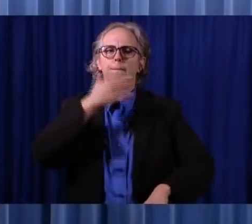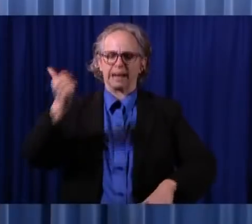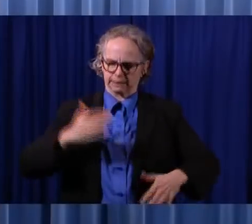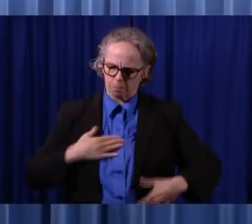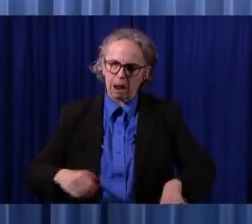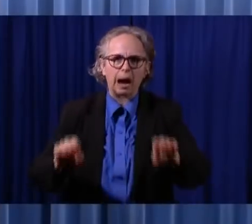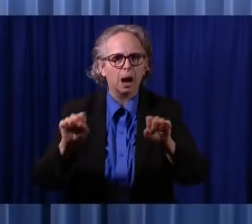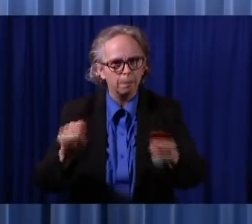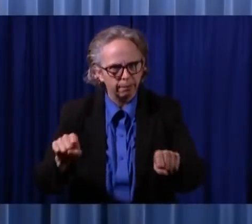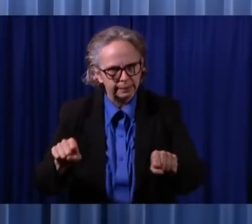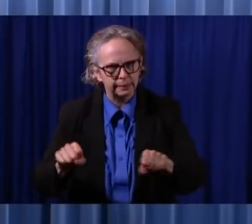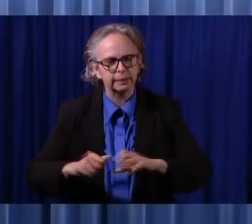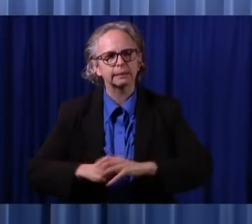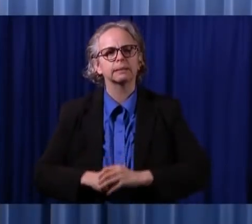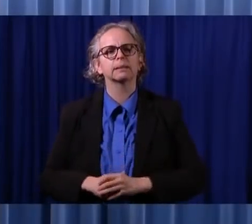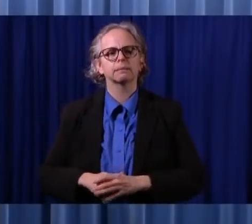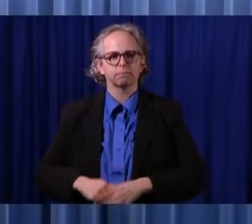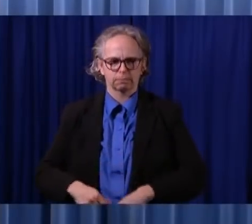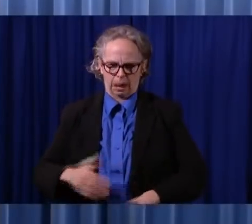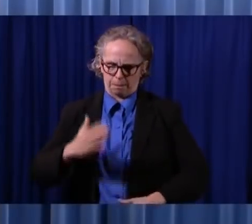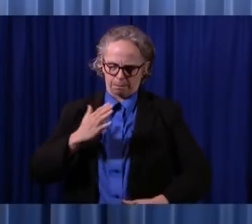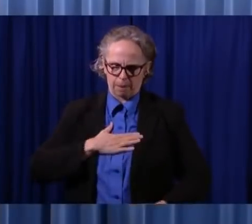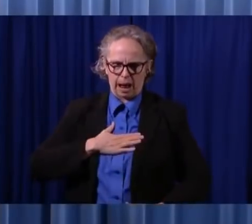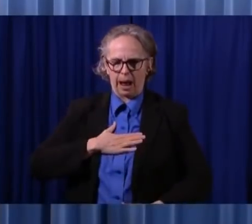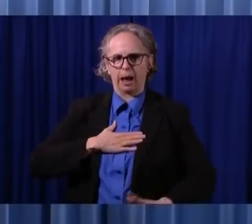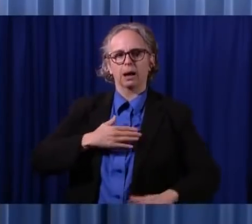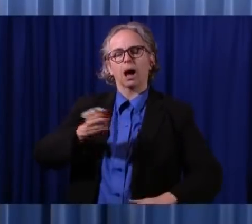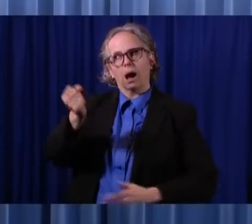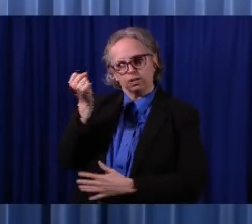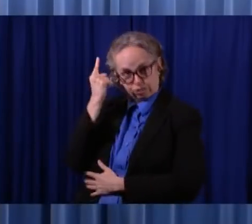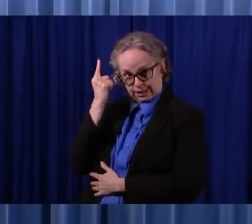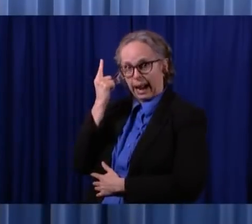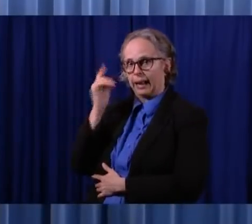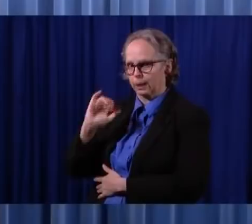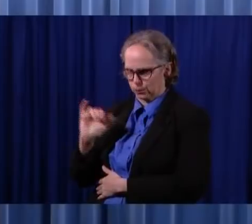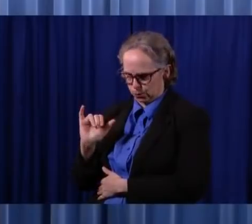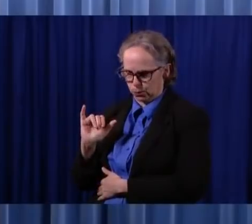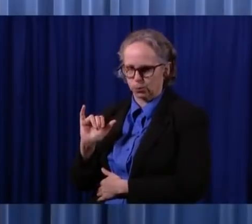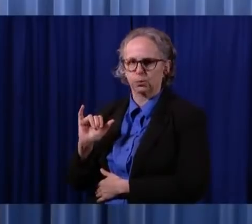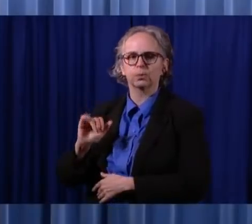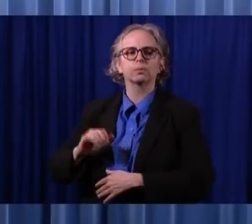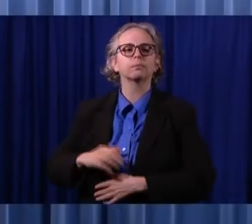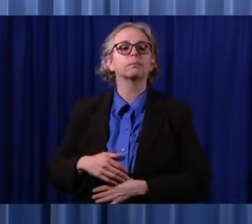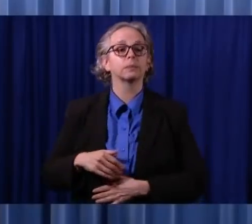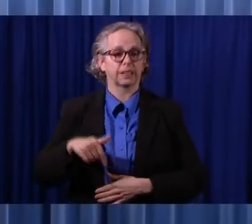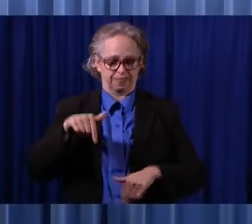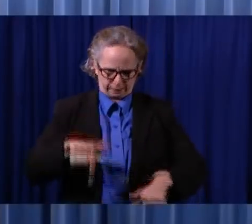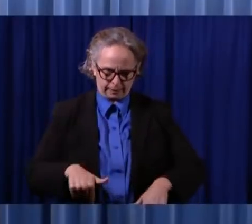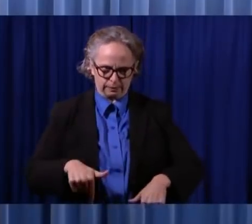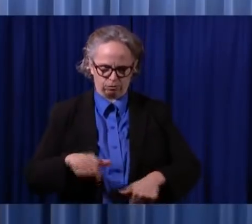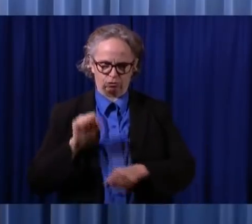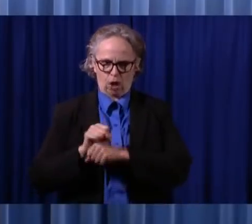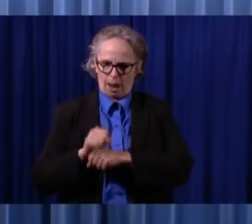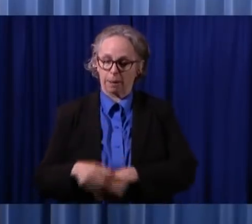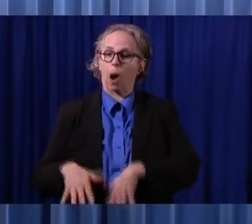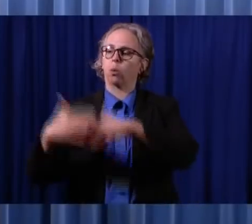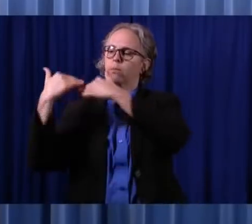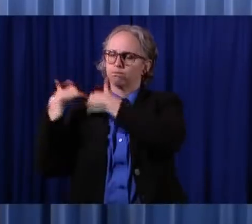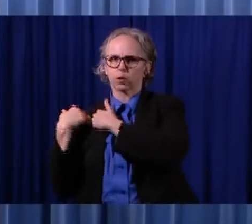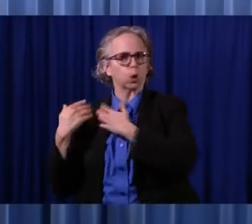AND STATE FIRE MARSHAL-->> FOR THE OHIO DEPARTMENT OF COMMERCE ACCORDING TO THE BEST OF MY ABILITY-->> FOR THE OHIO DEPARTMENT OF COMMENTS ACCORDING TO THE BEST OF MY